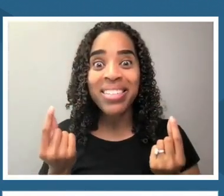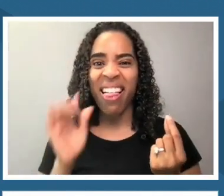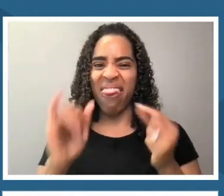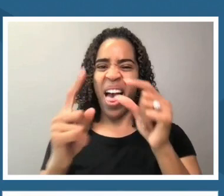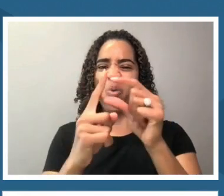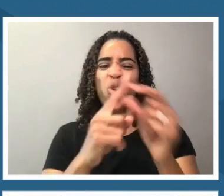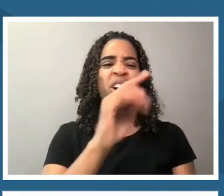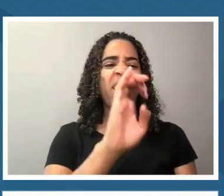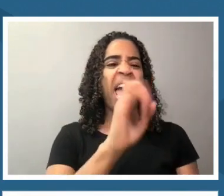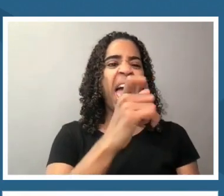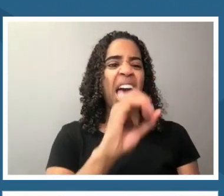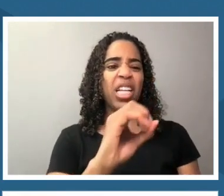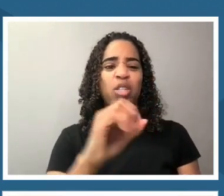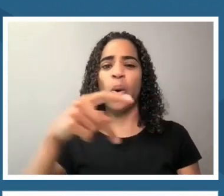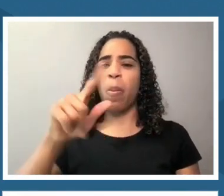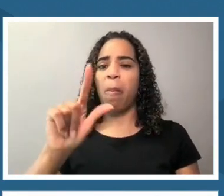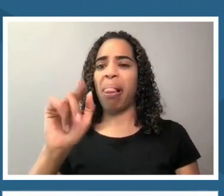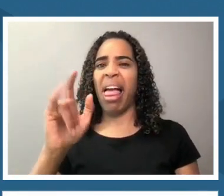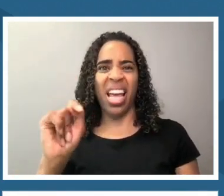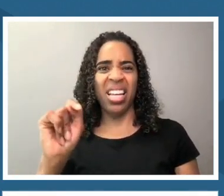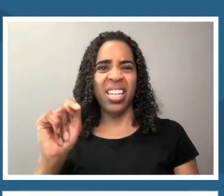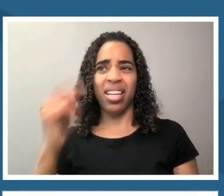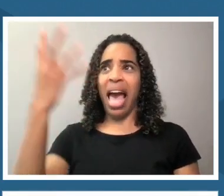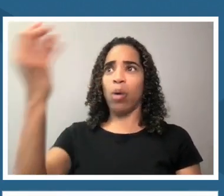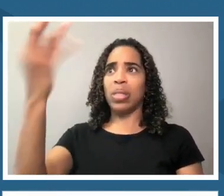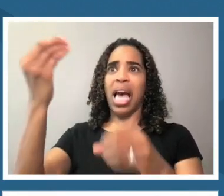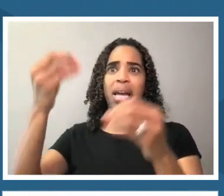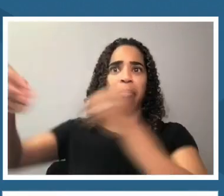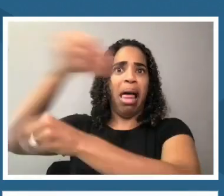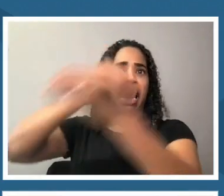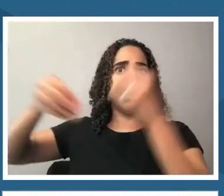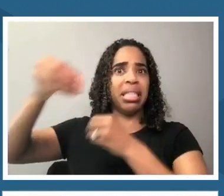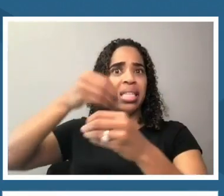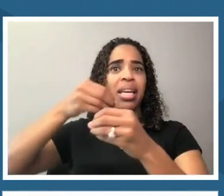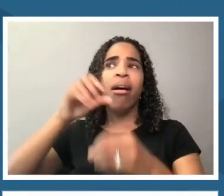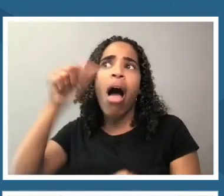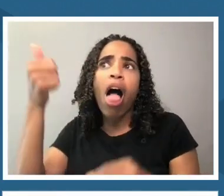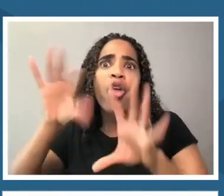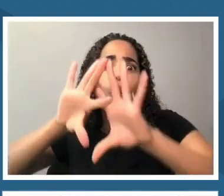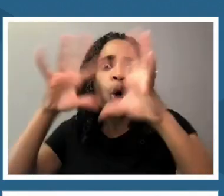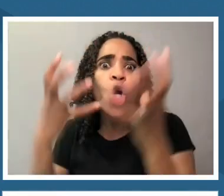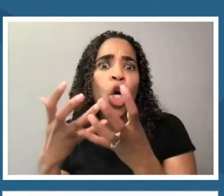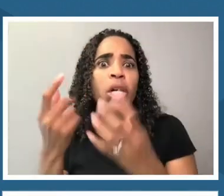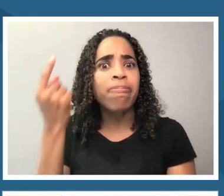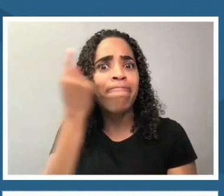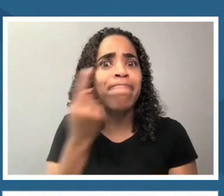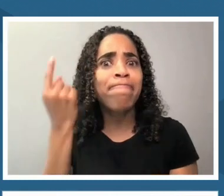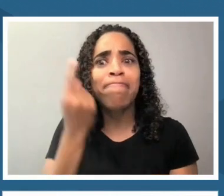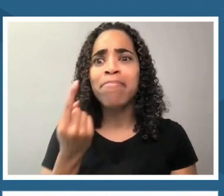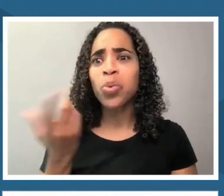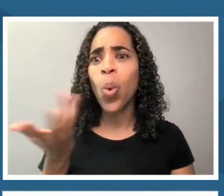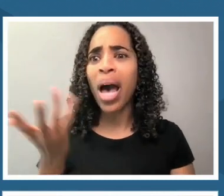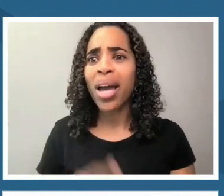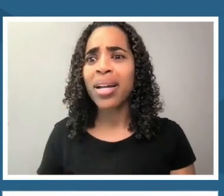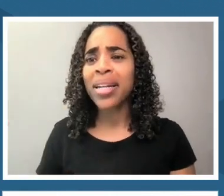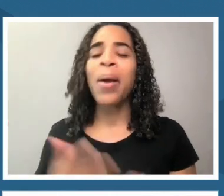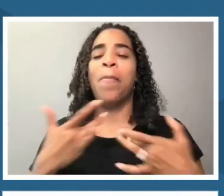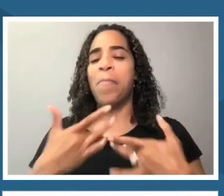other worlds i know one of my first things that always comes to my mind when i start